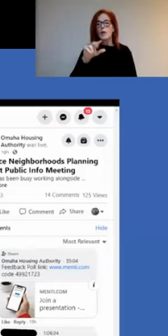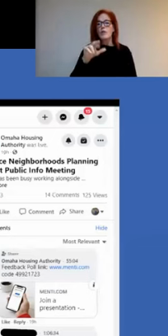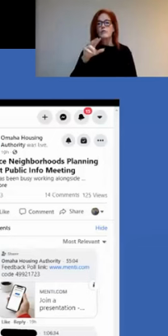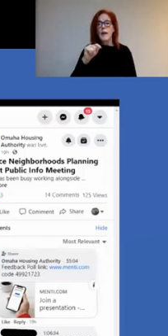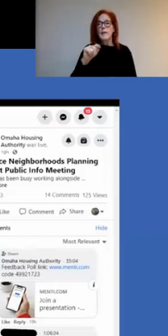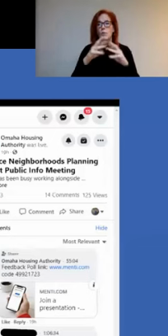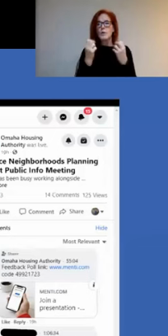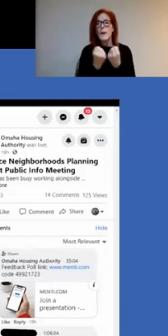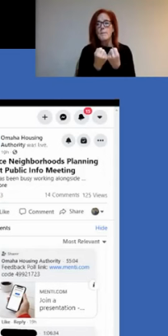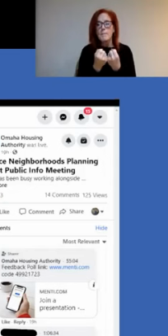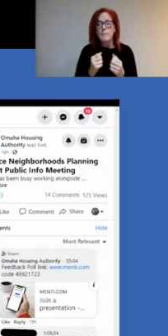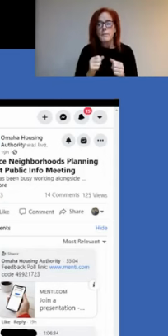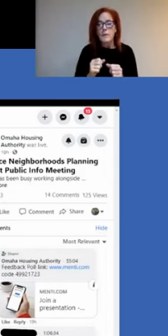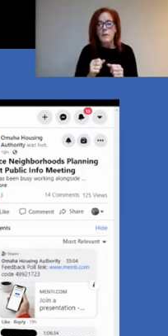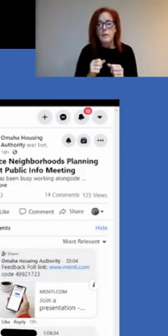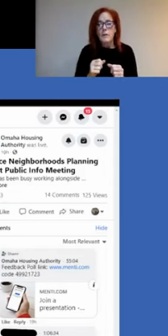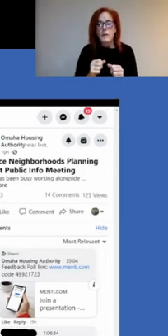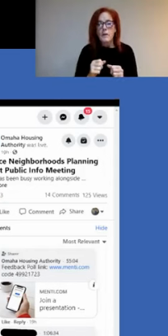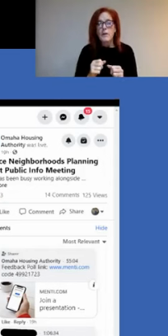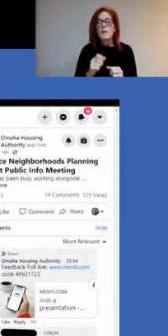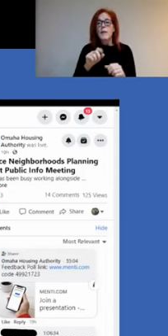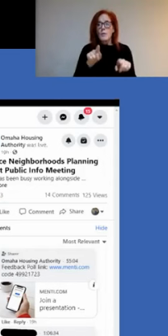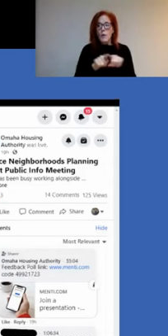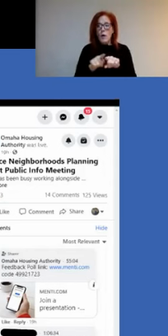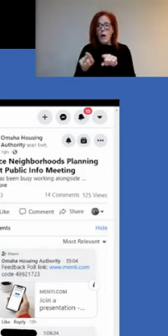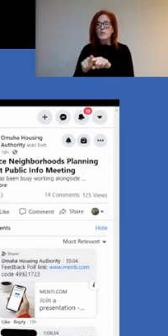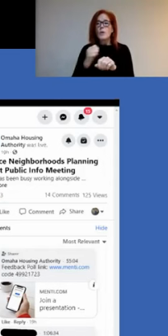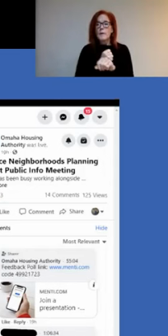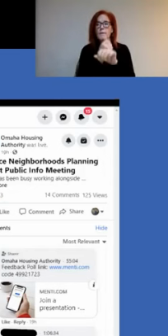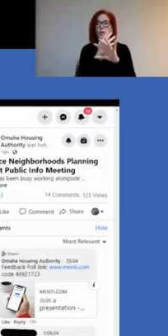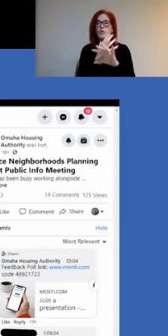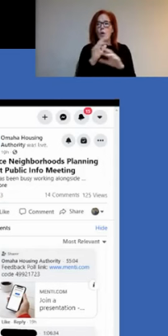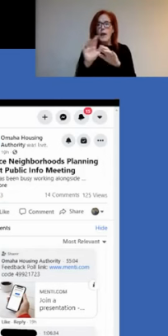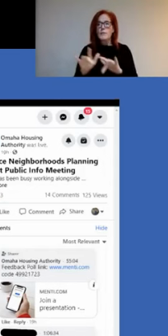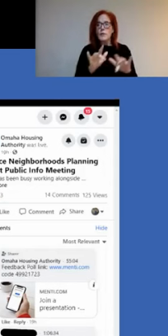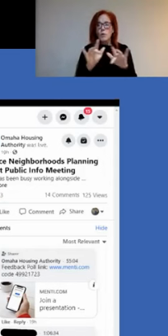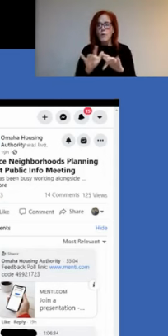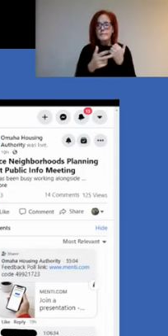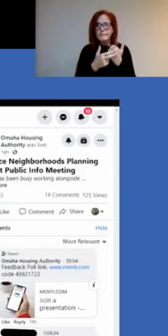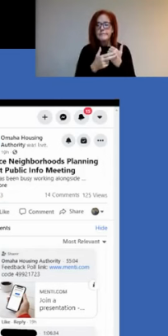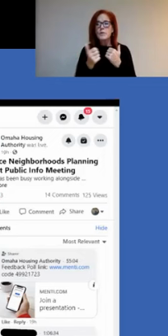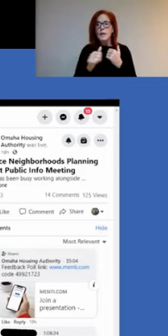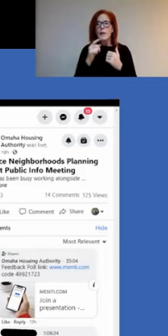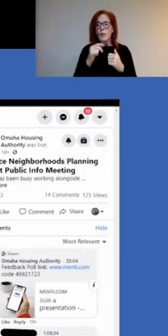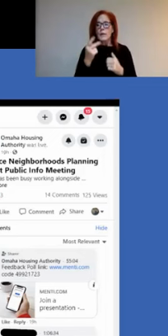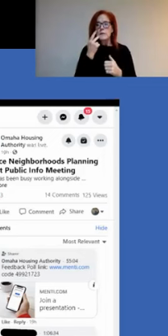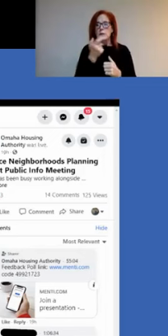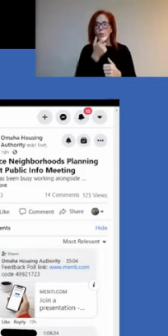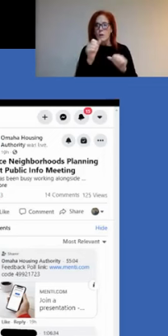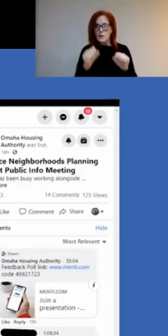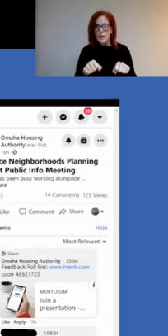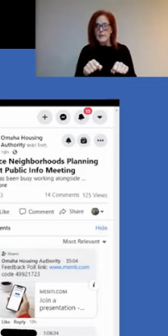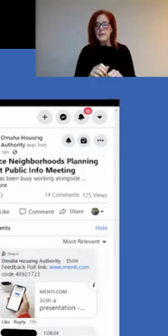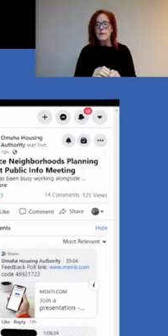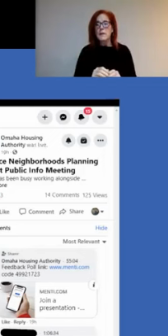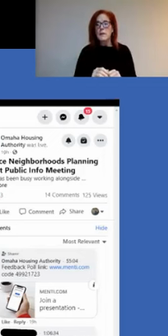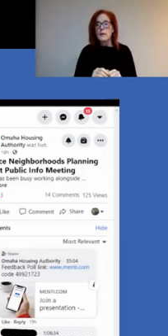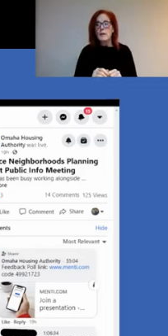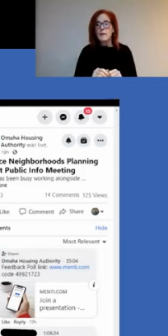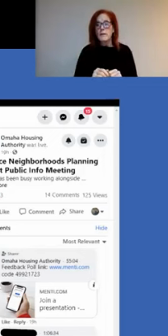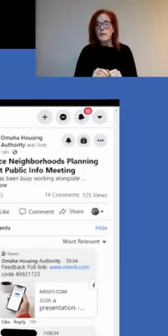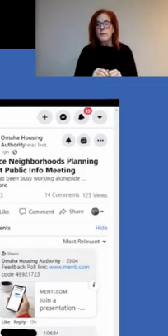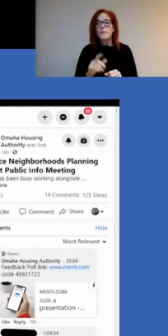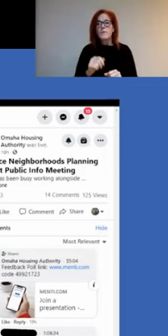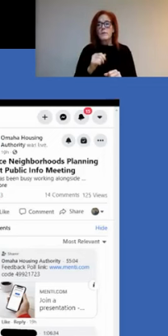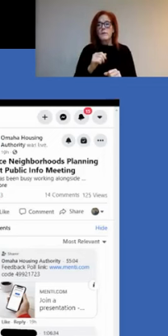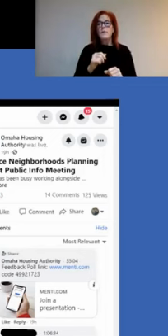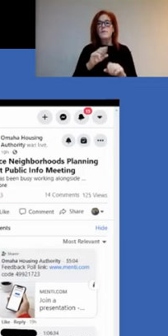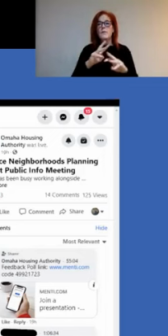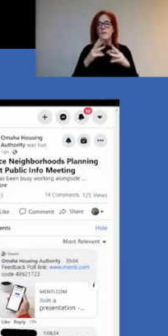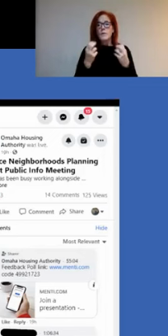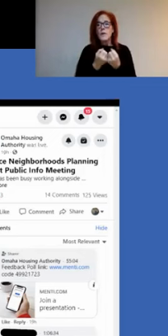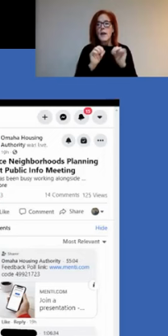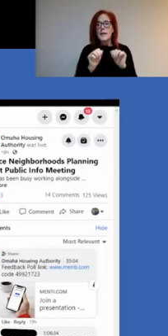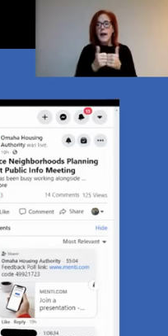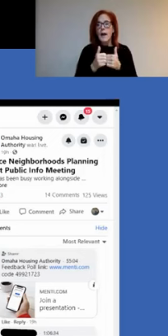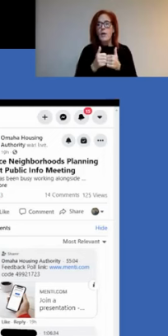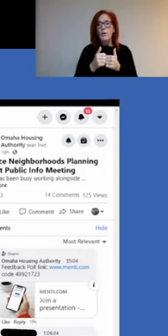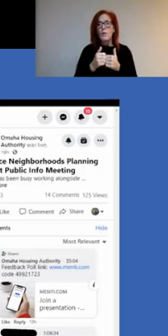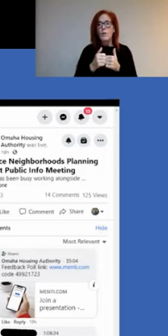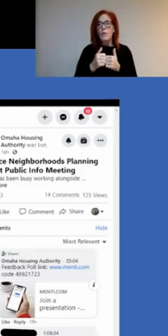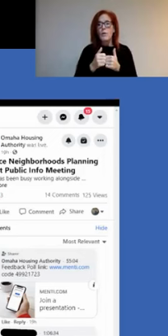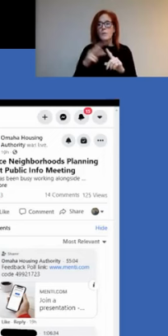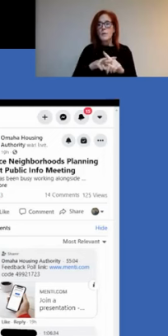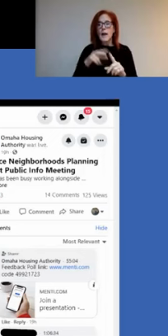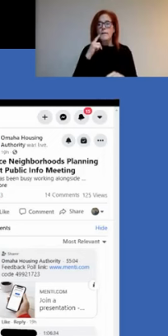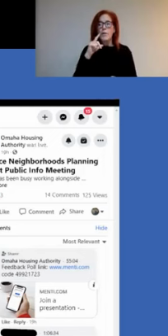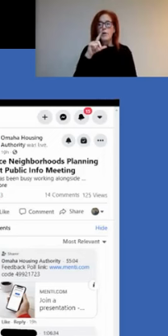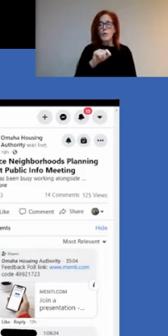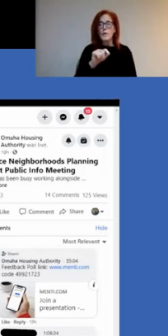Also, they do connections referrals to healthcare, mental health, LGBTQIA. Anything they need, really, many of them just want to be connected with social services sometimes where they have a place to go during the day and something to do.